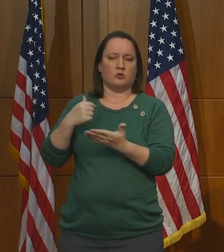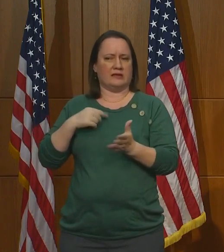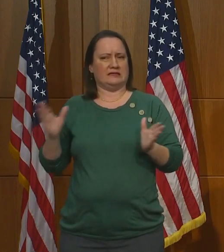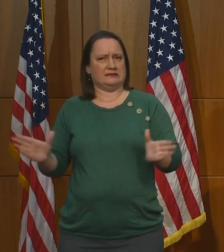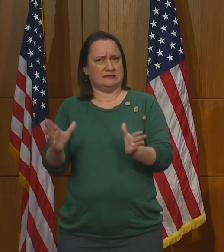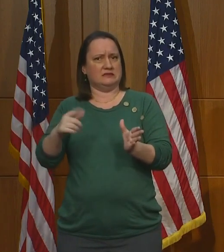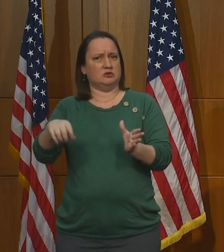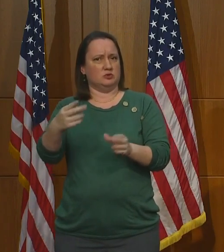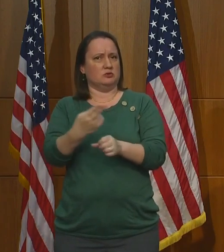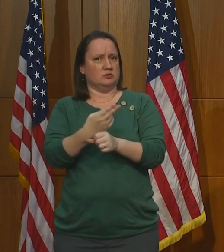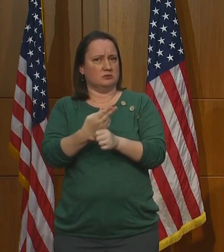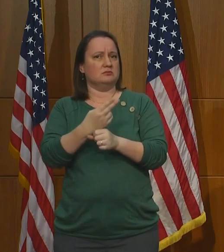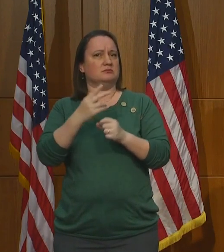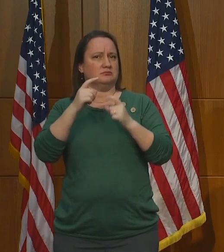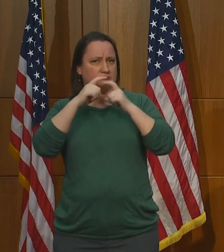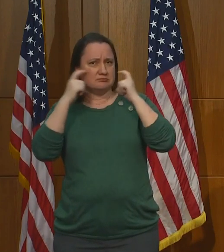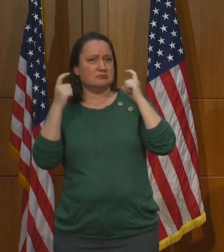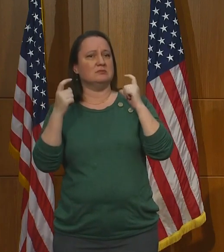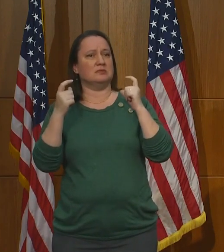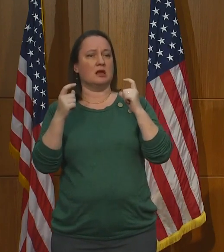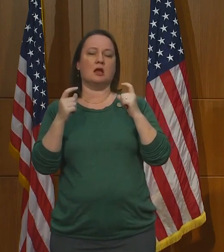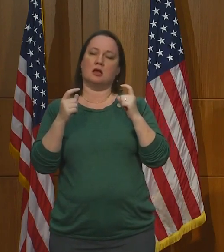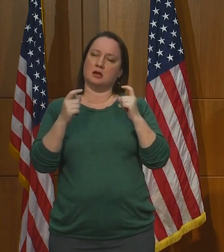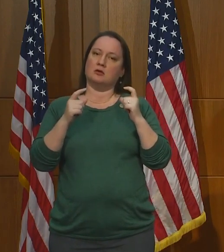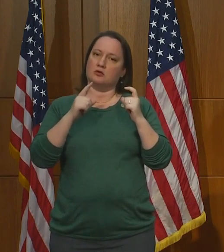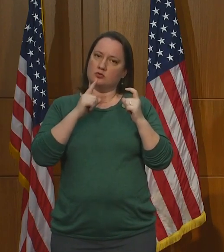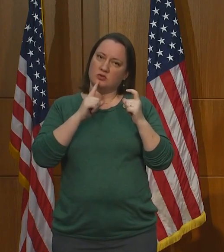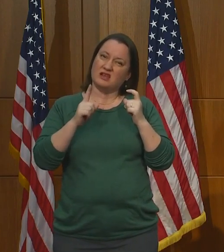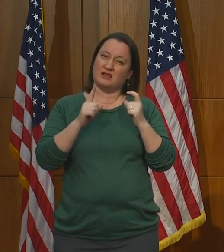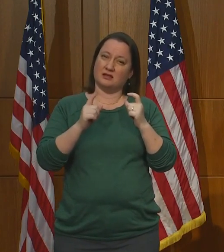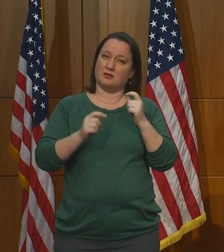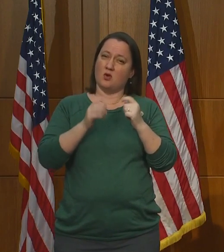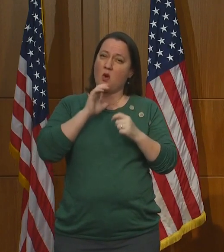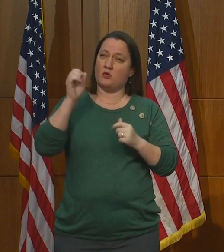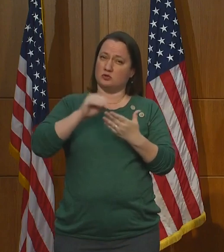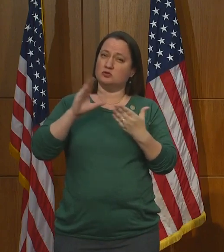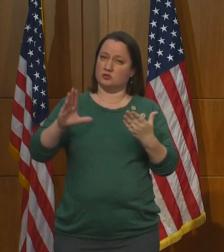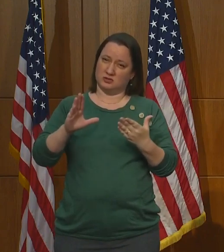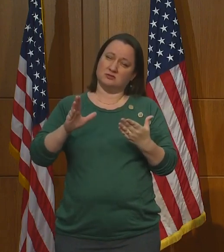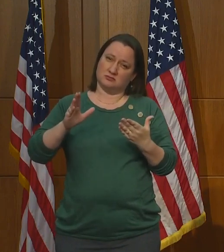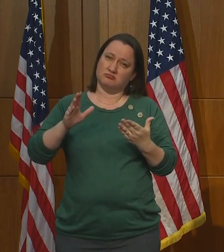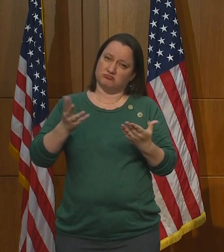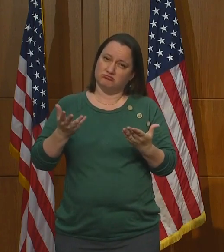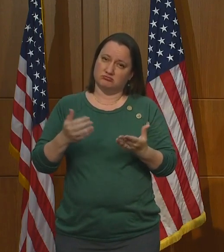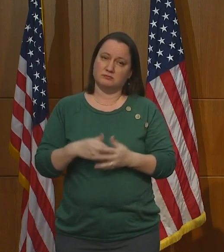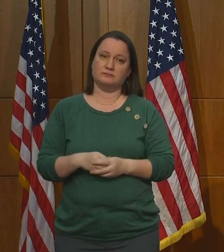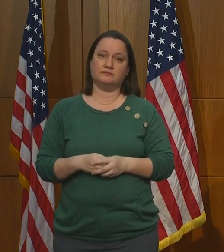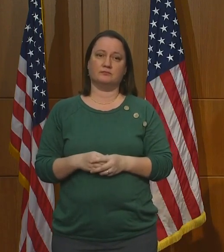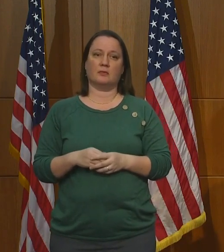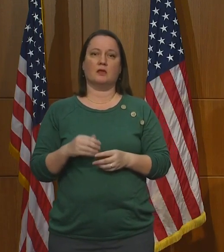IN SCHOOL SETTINGS WE WOULD ENCOURAGE STUDENTS TO WEAR A FACE COVERINGS AS WELL